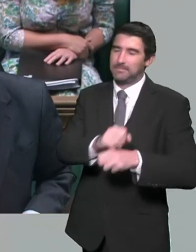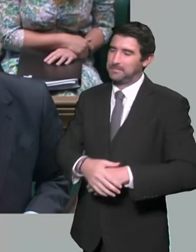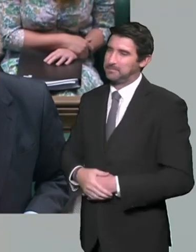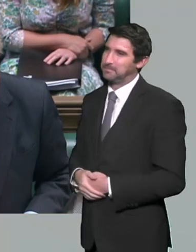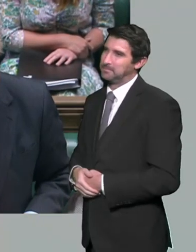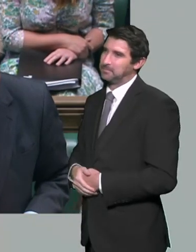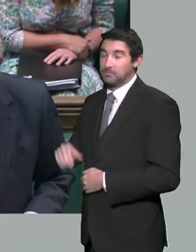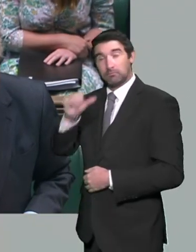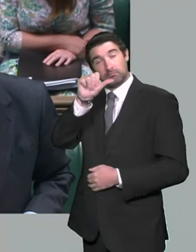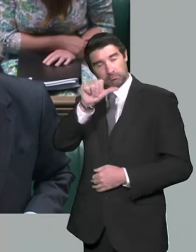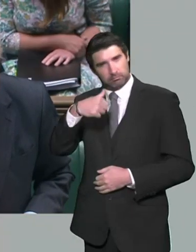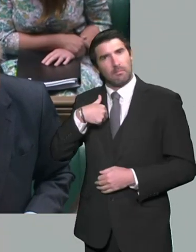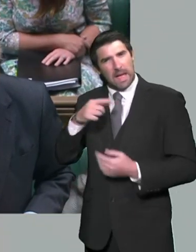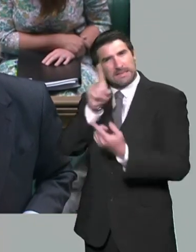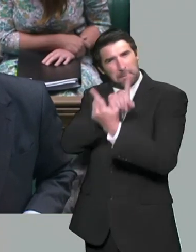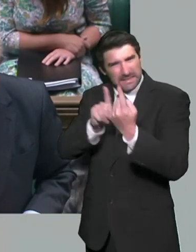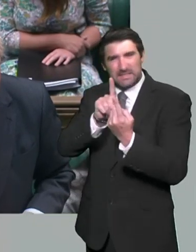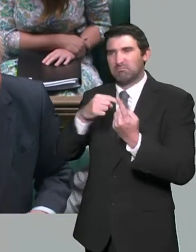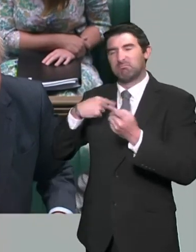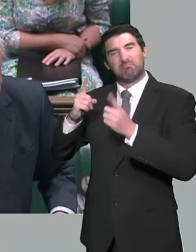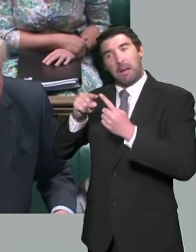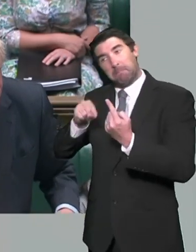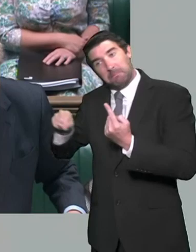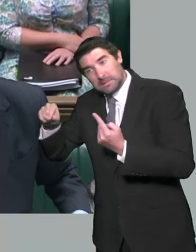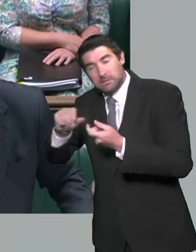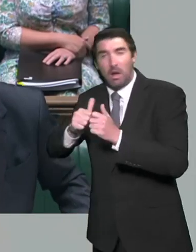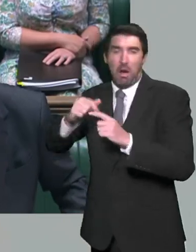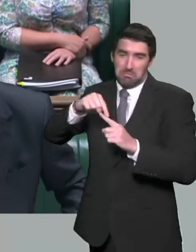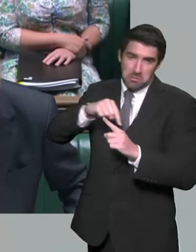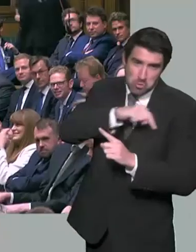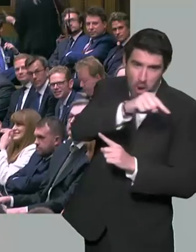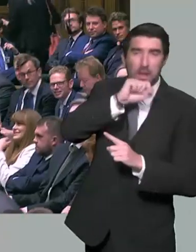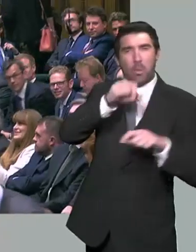In addition to my duties in this House, I shall have further such meetings later today.